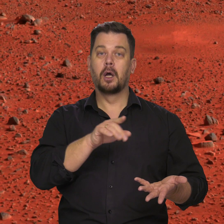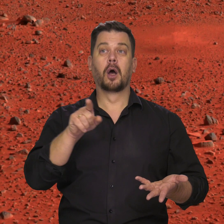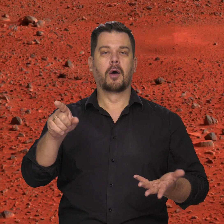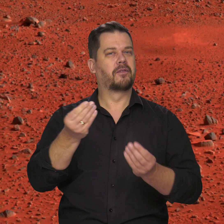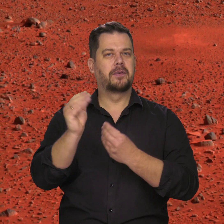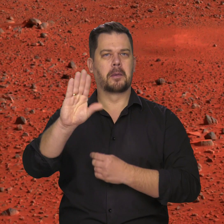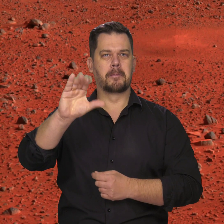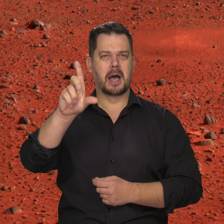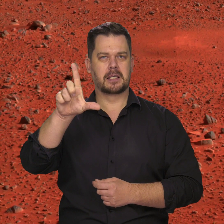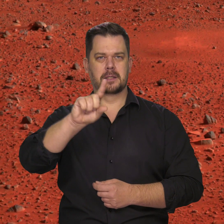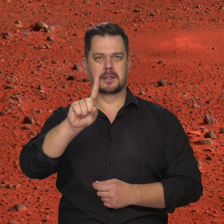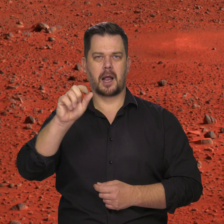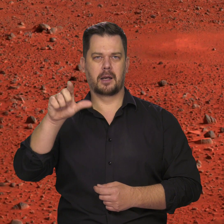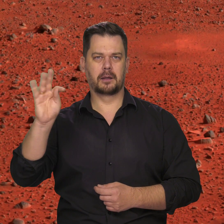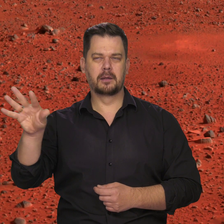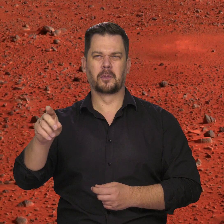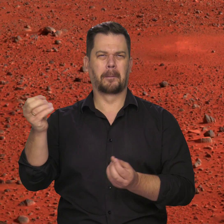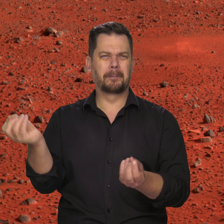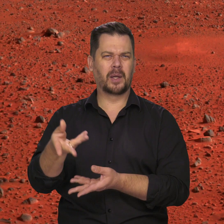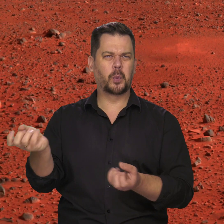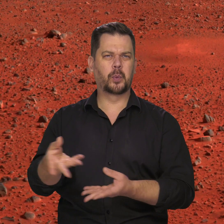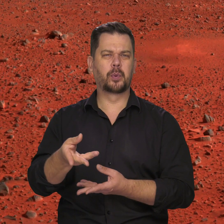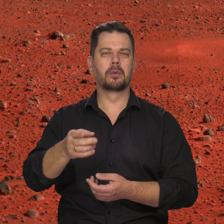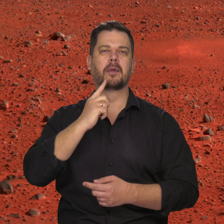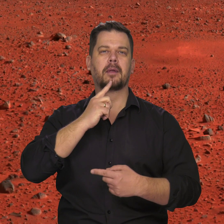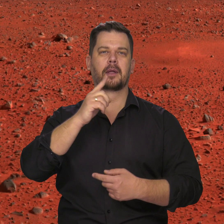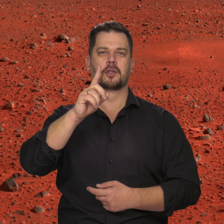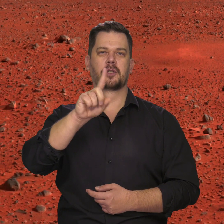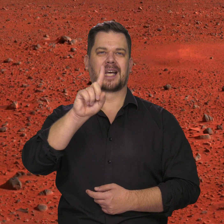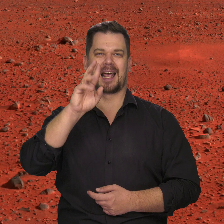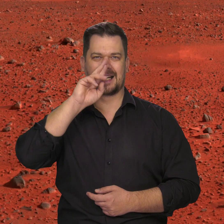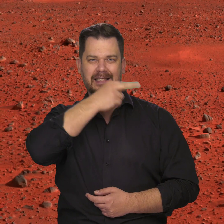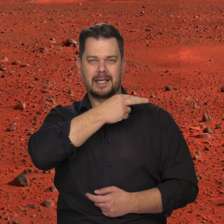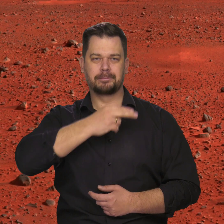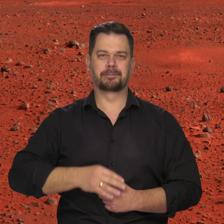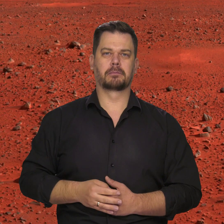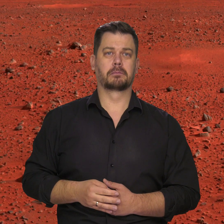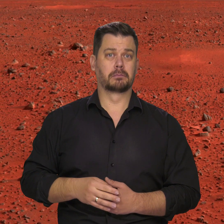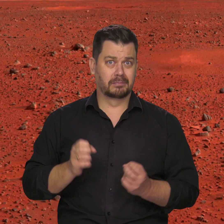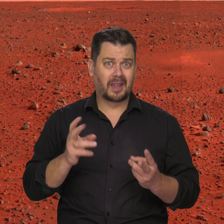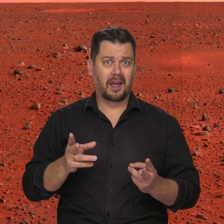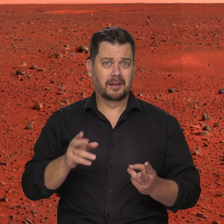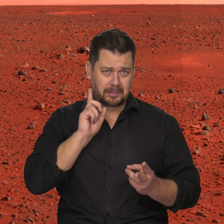It's mostly composed of basalt, and covered with dust mostly made of iron oxide, which is... rust.